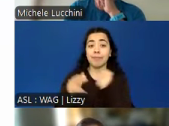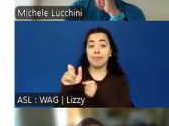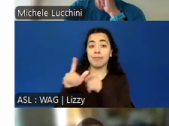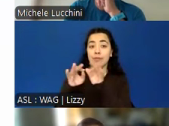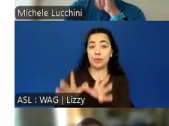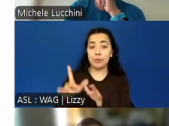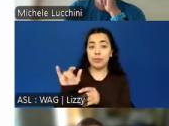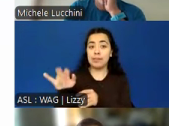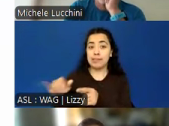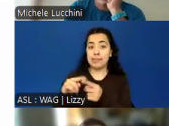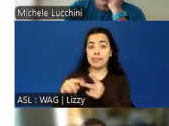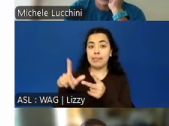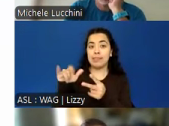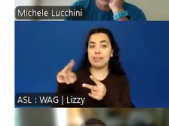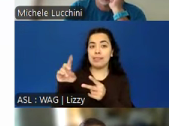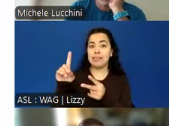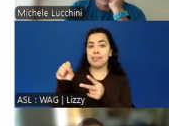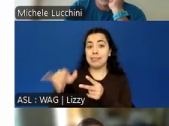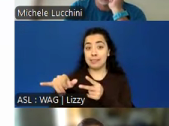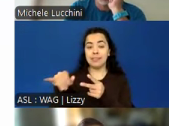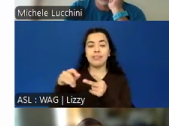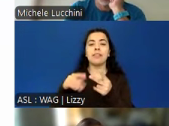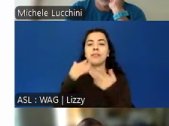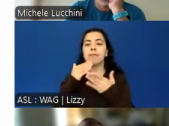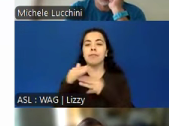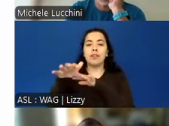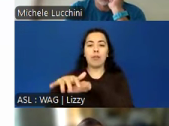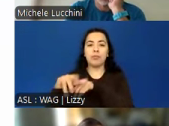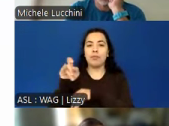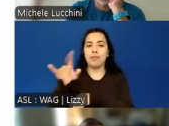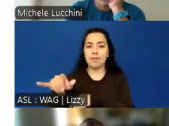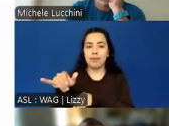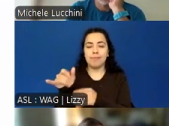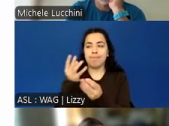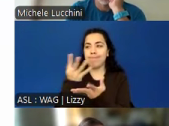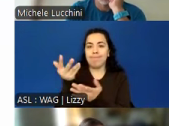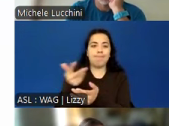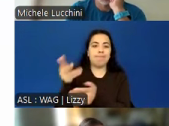Lizzy and Lindsy, and our captioner, Kelly, for their lovely work, as always.